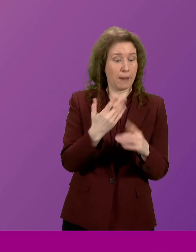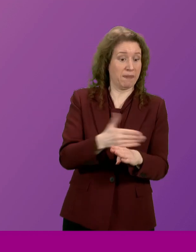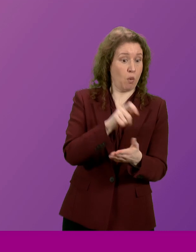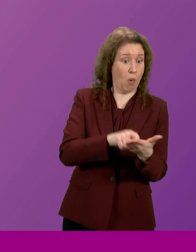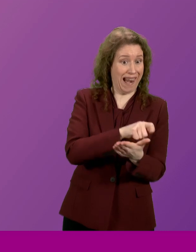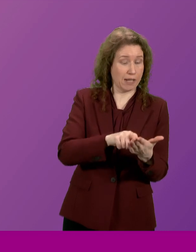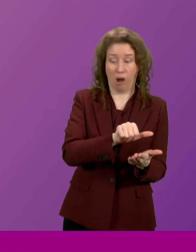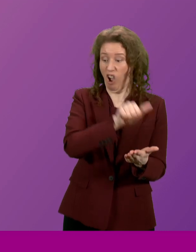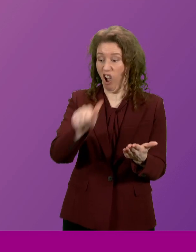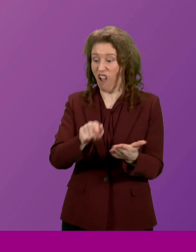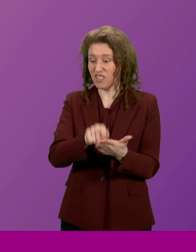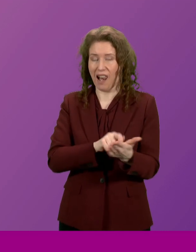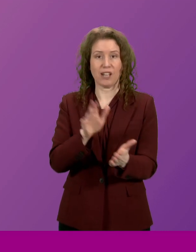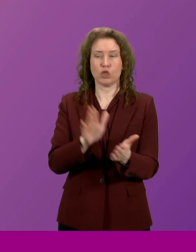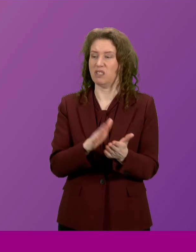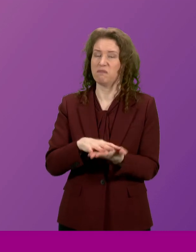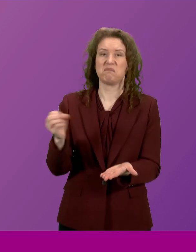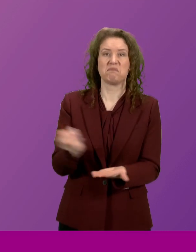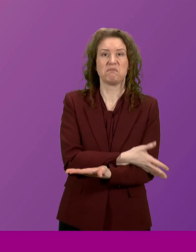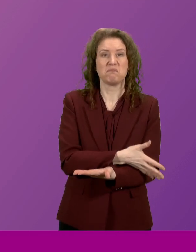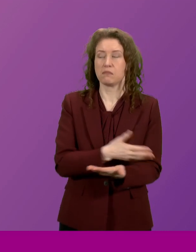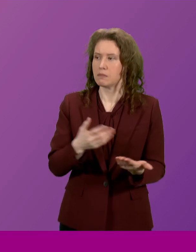does not deliver on it after the election. People in Scotland should remember that.